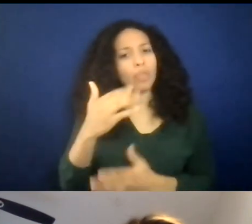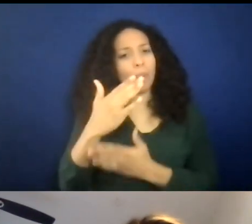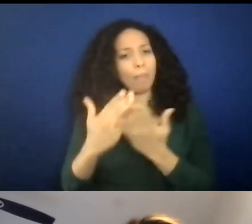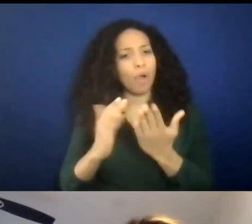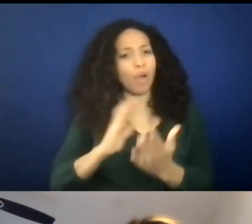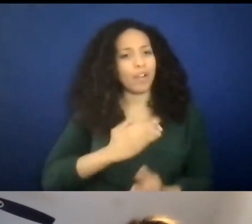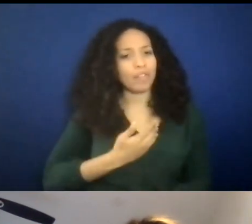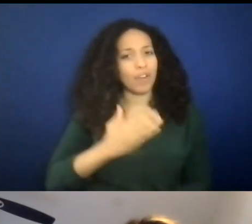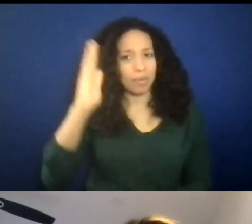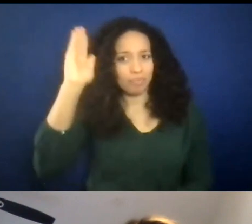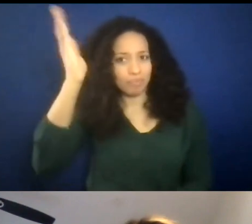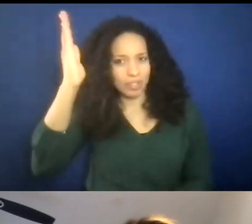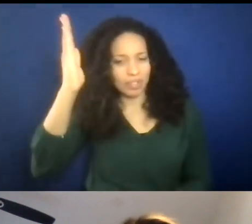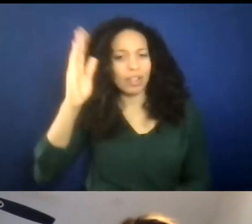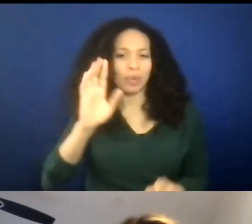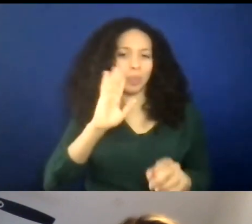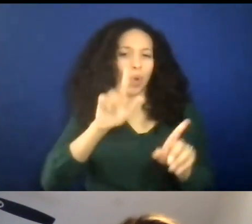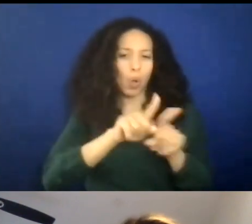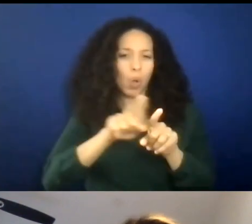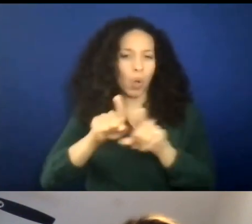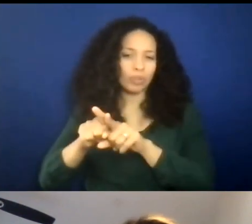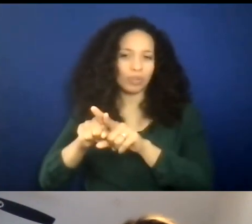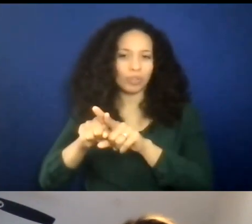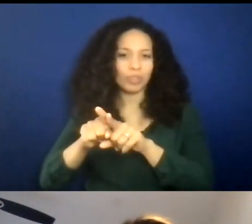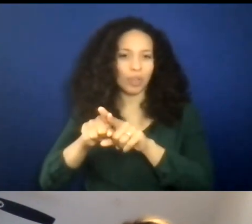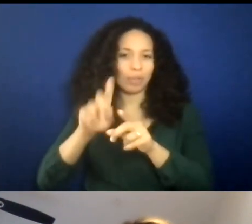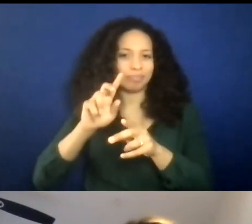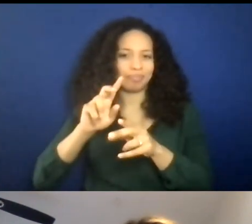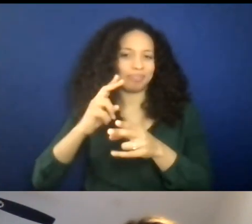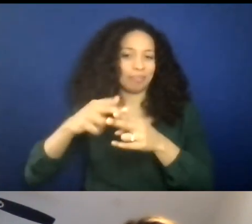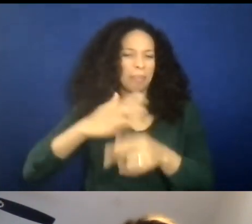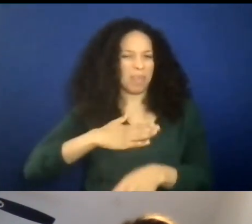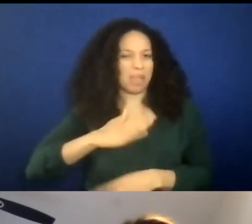we'll also talk about in my piece, we'll talk a little bit about advocacy and how